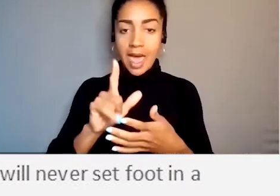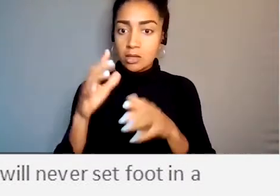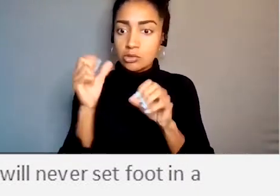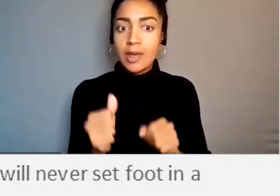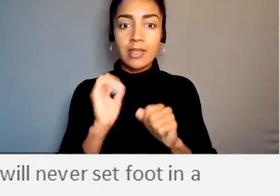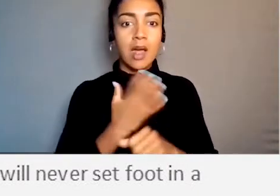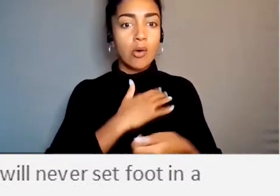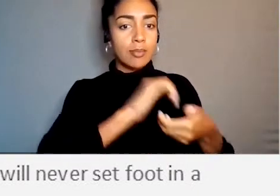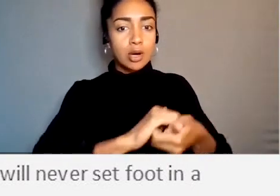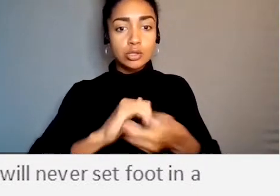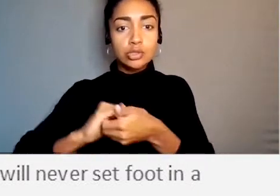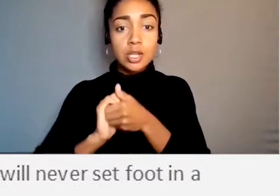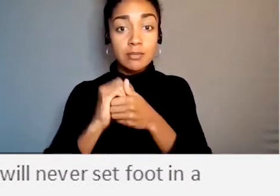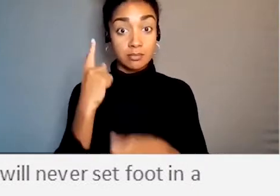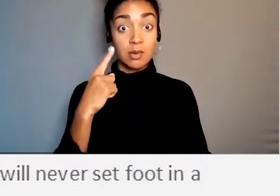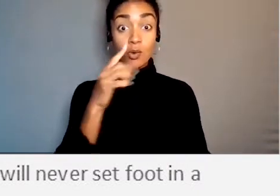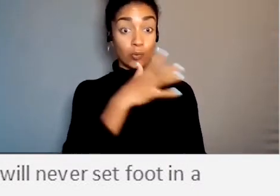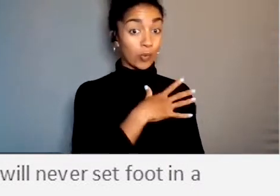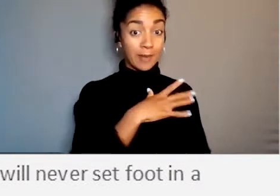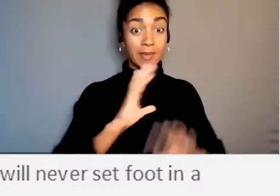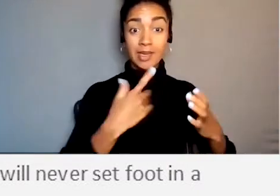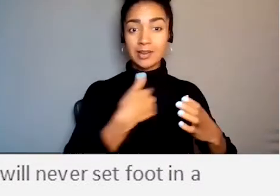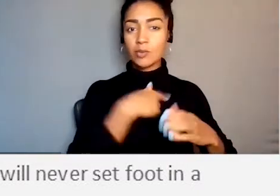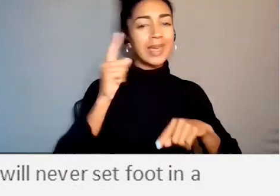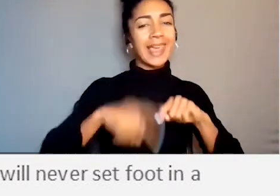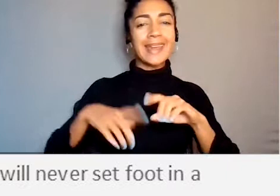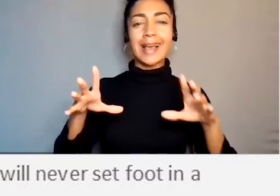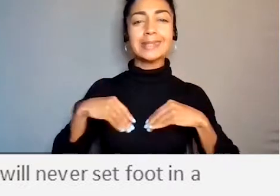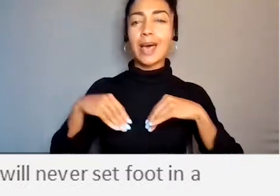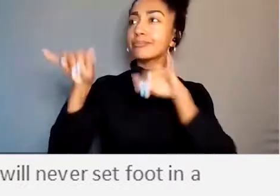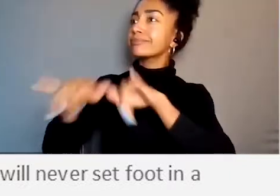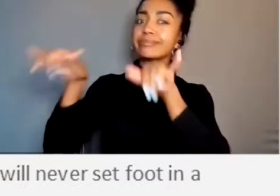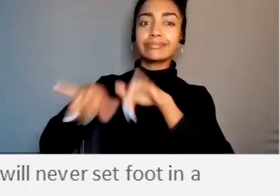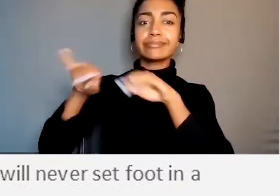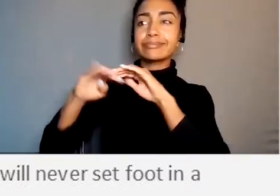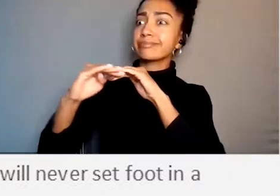we should no longer accept the status quo and we should make some good trouble together, I think. We can no longer allow for these